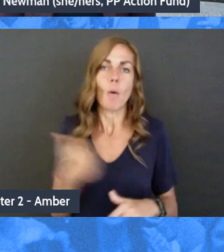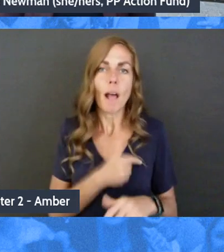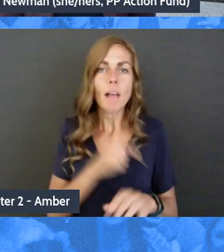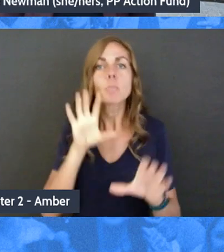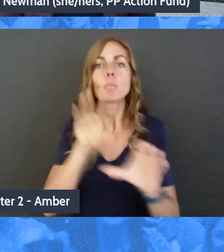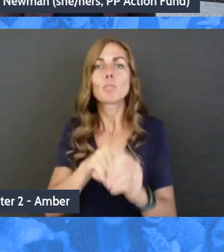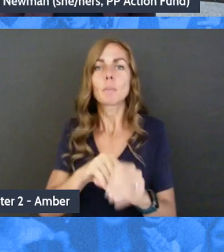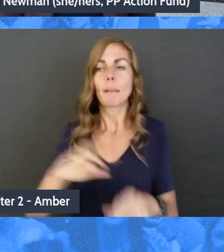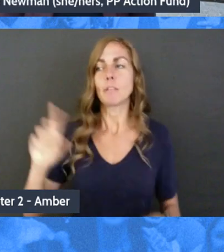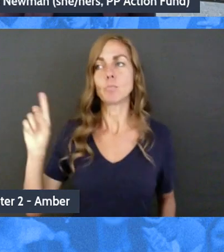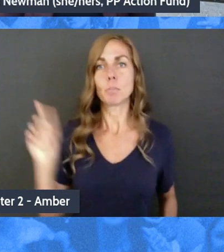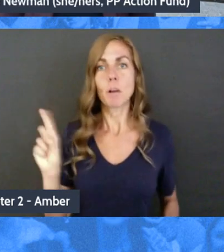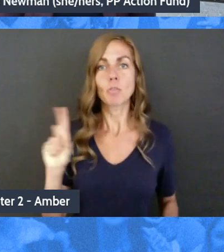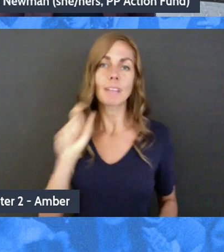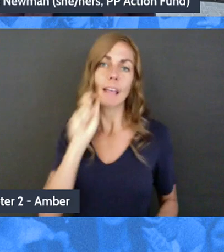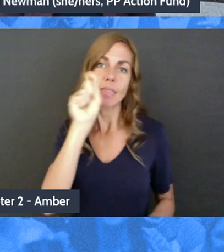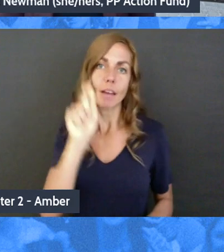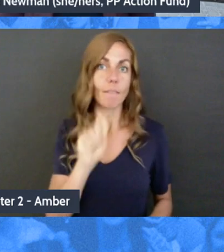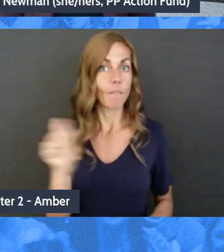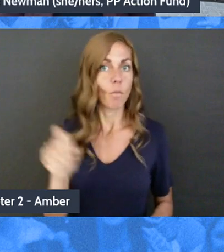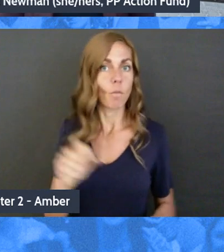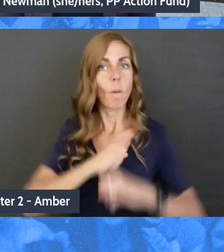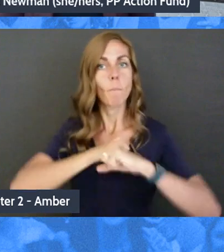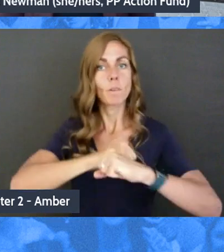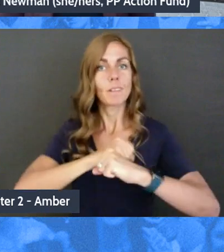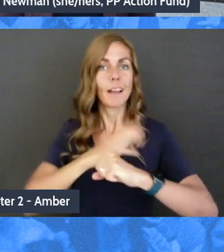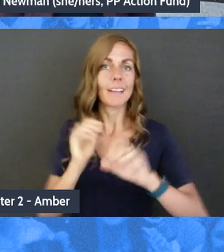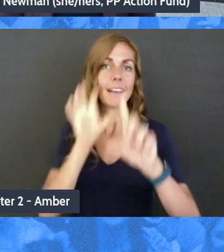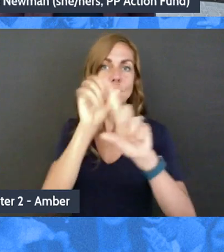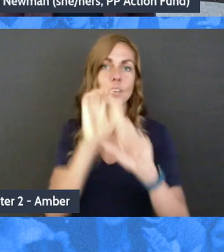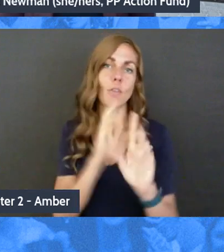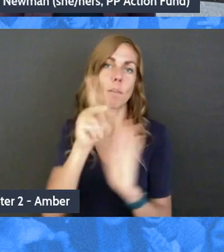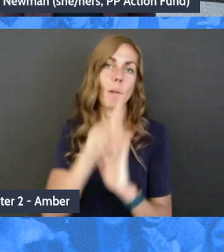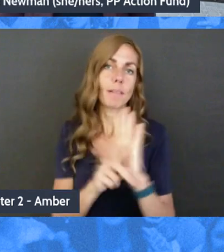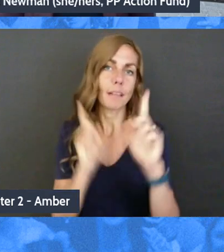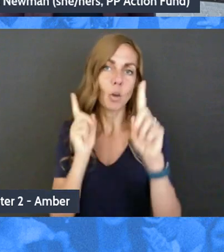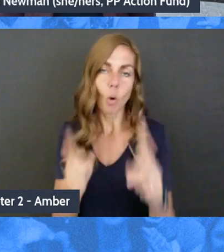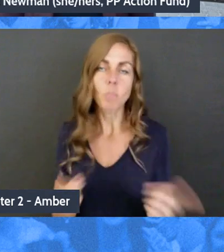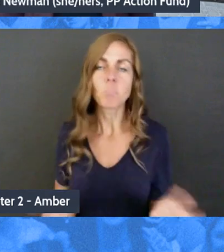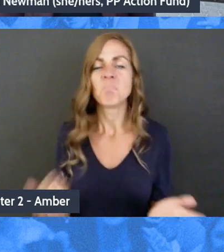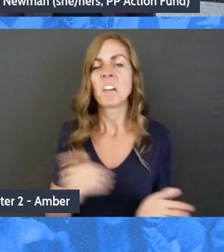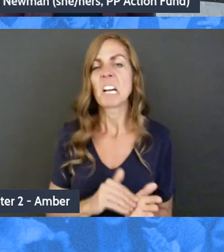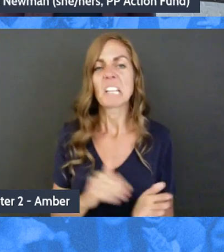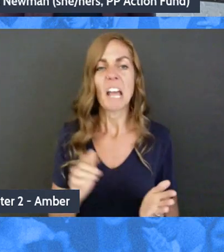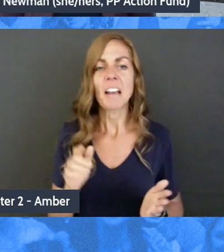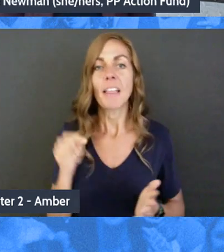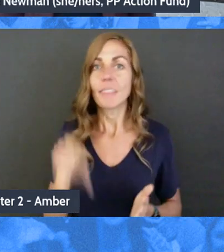and therefore protect and achieve our policy goals. As you said, this is really a decisive moment for our nation